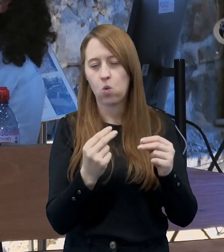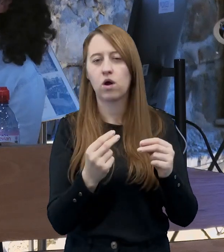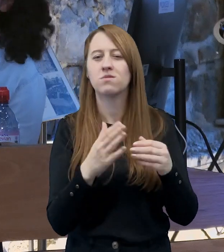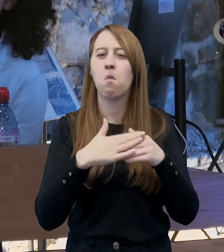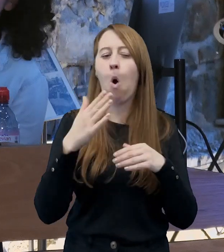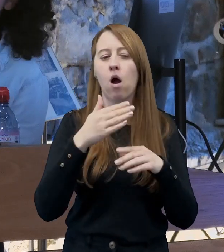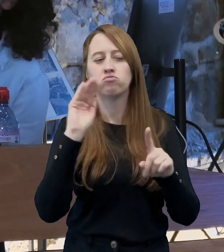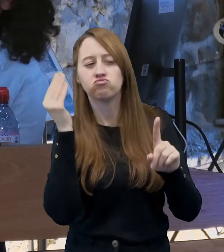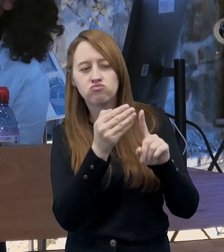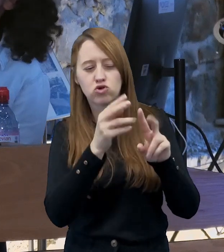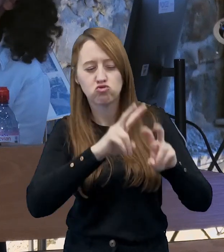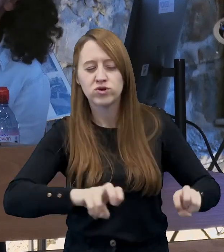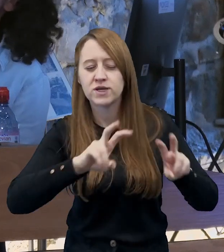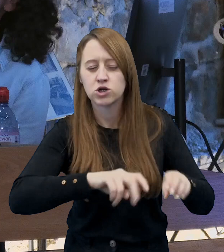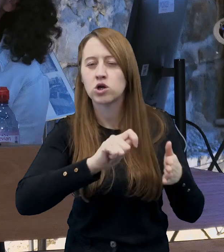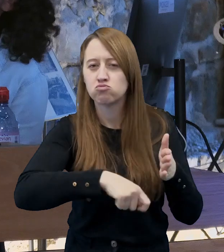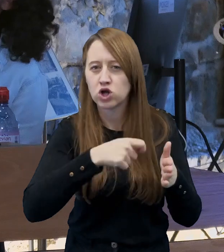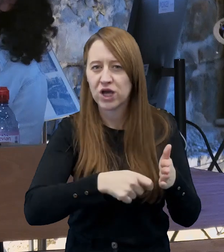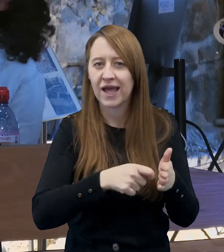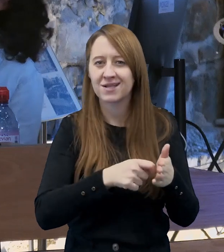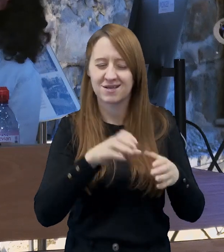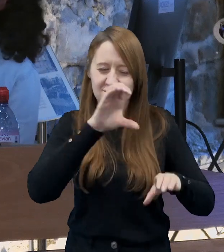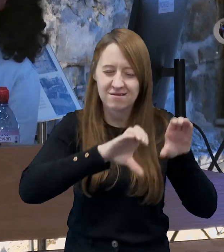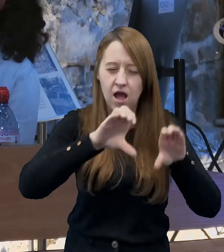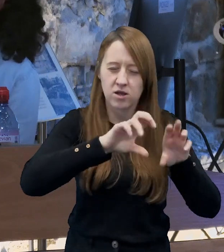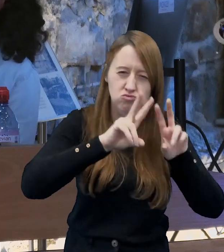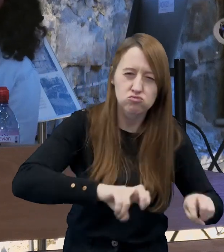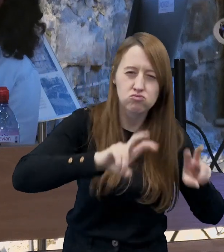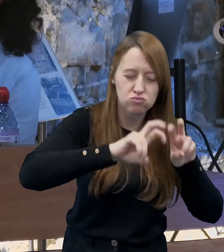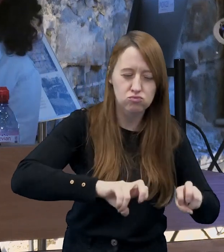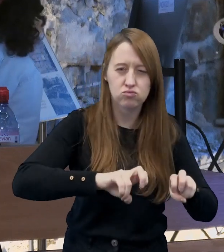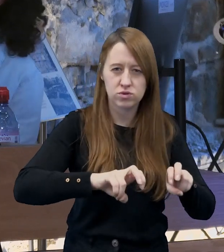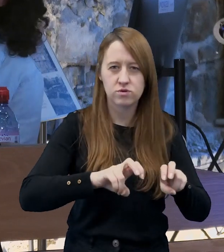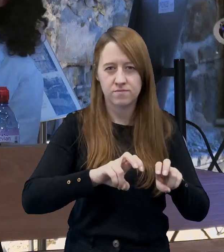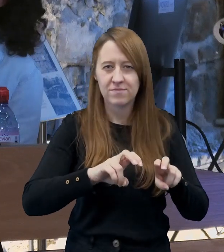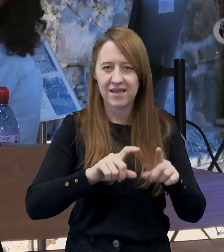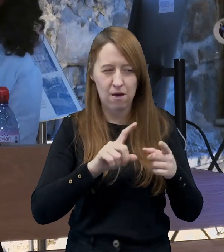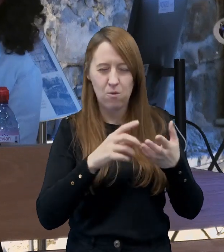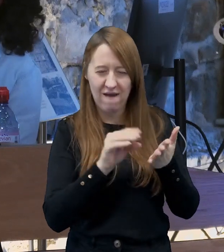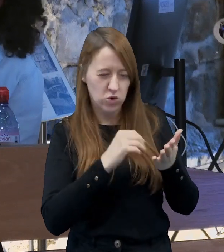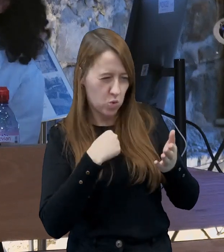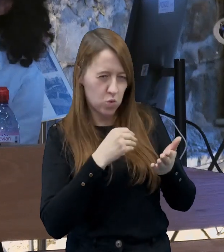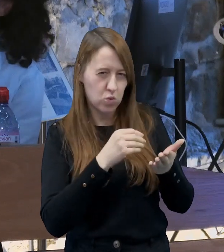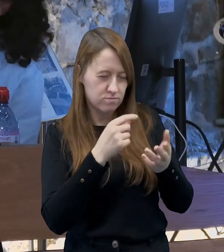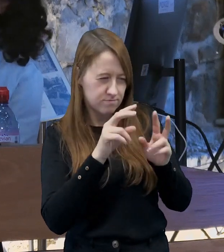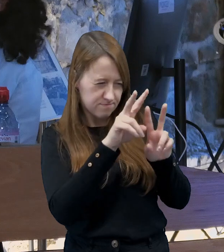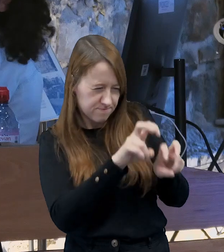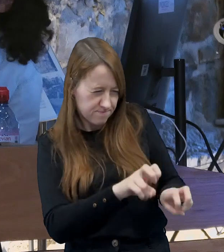I'm looking at historical research, scientific analysis and the condition in order to try and work out what